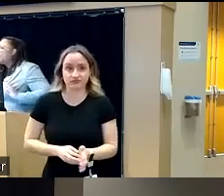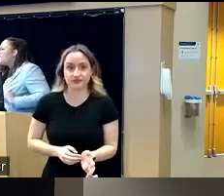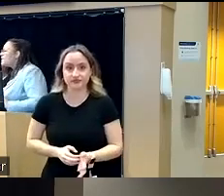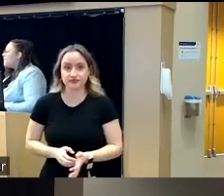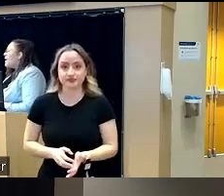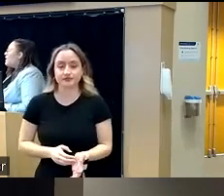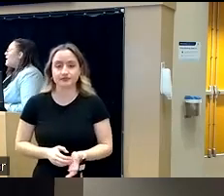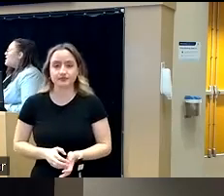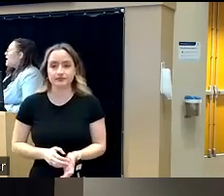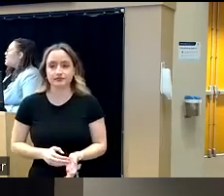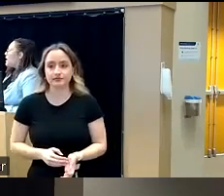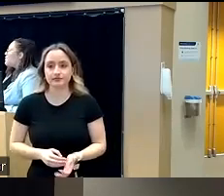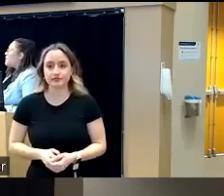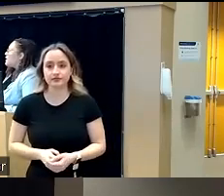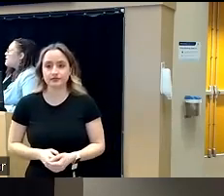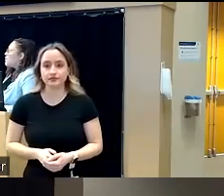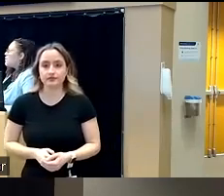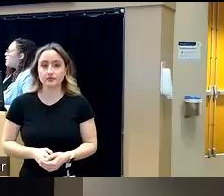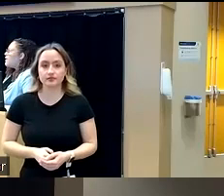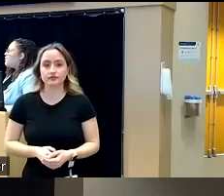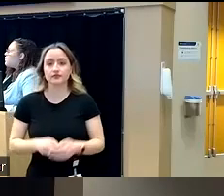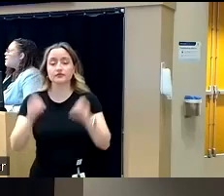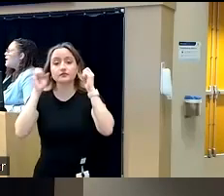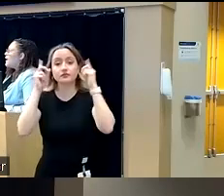in terms of the education opportunities that are provided for